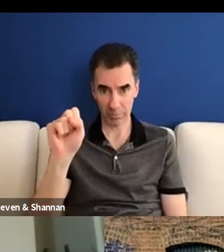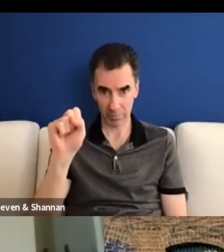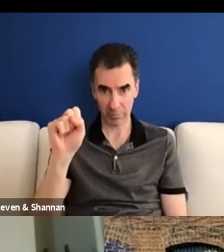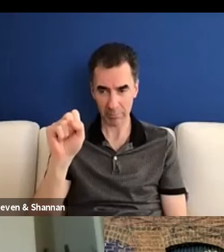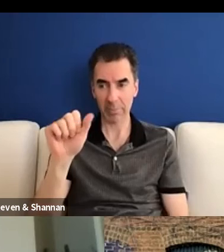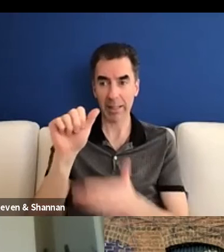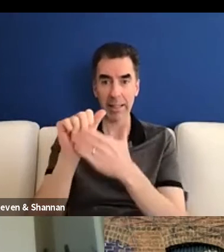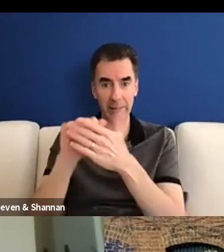meeting.